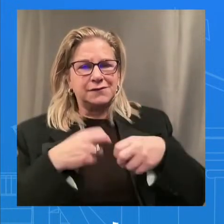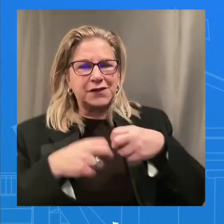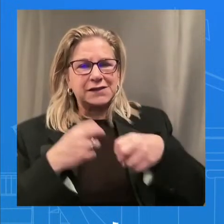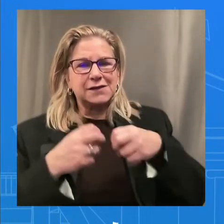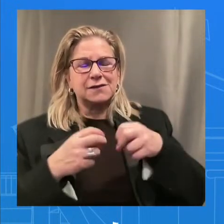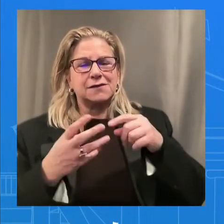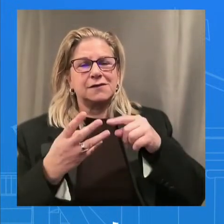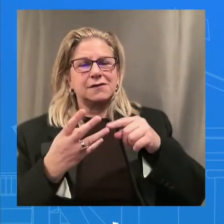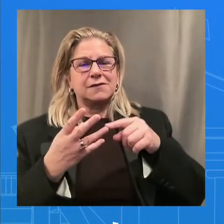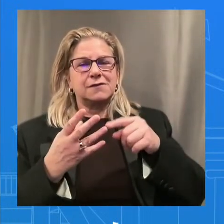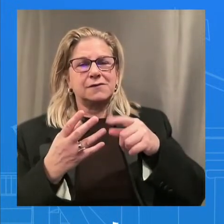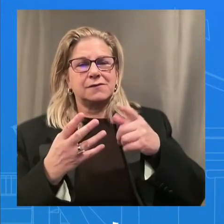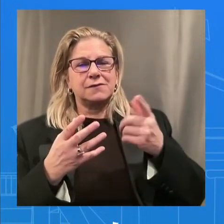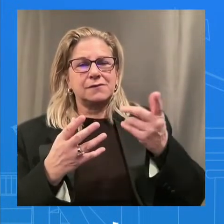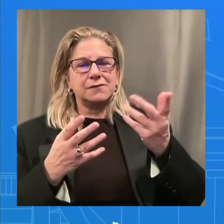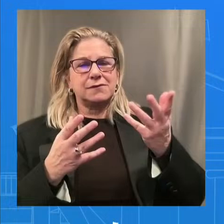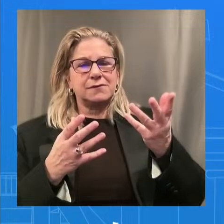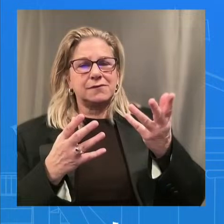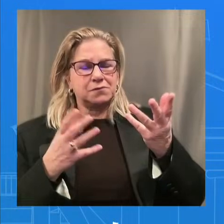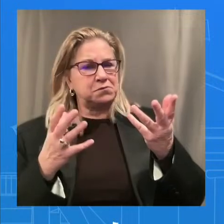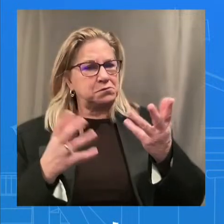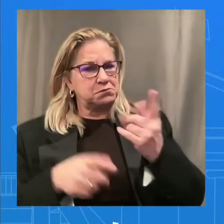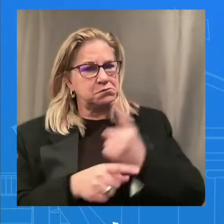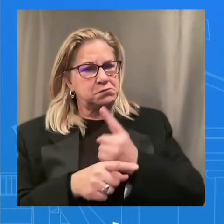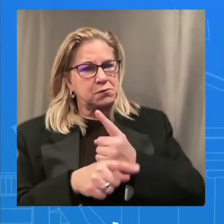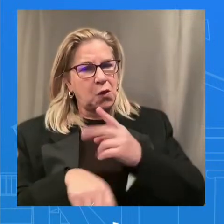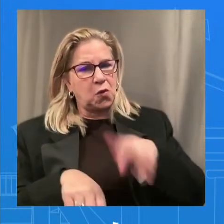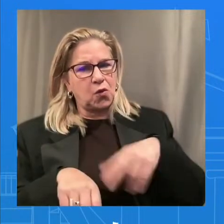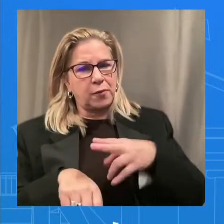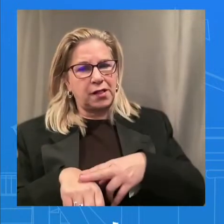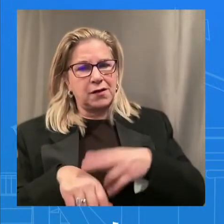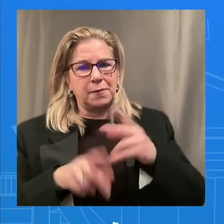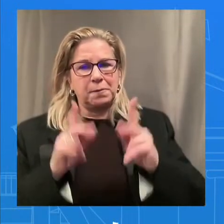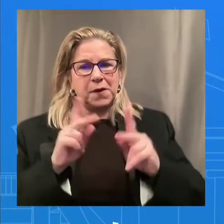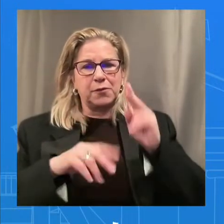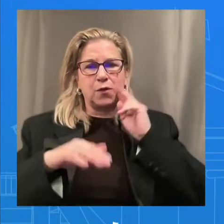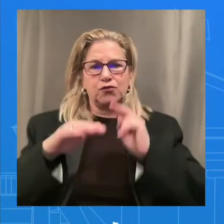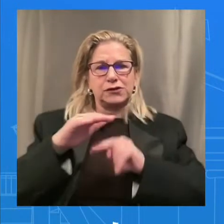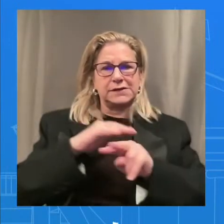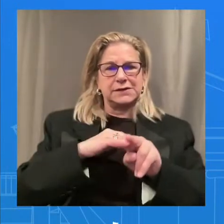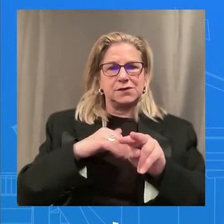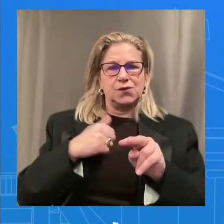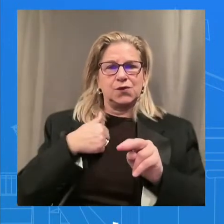But people predicted once we left Afghanistan, it would harm our alliances.